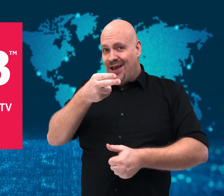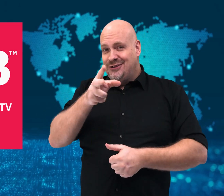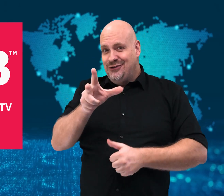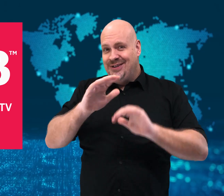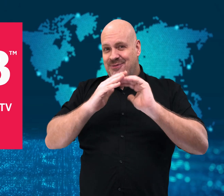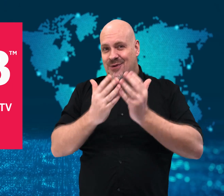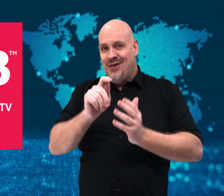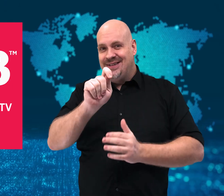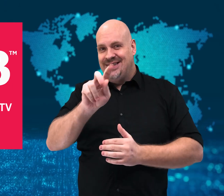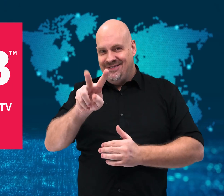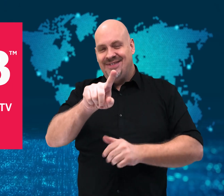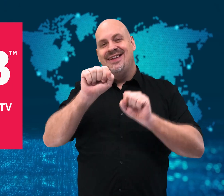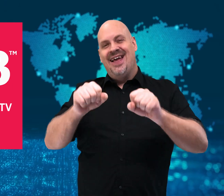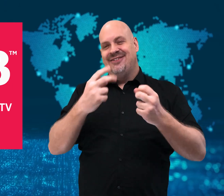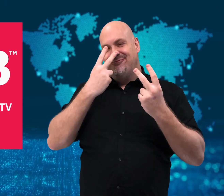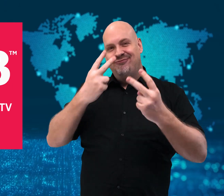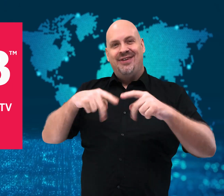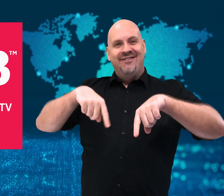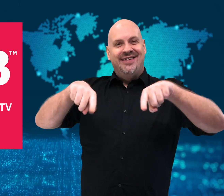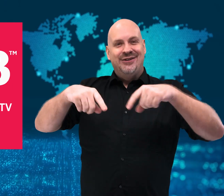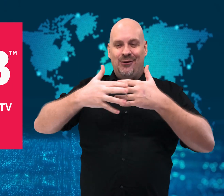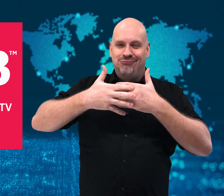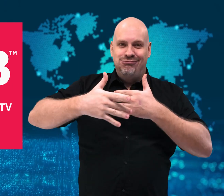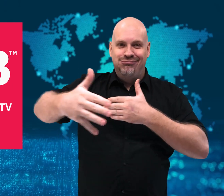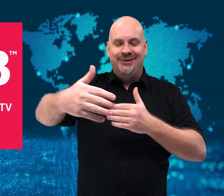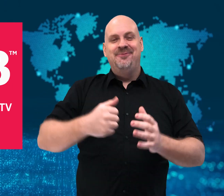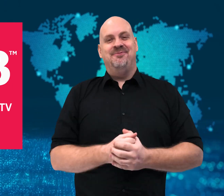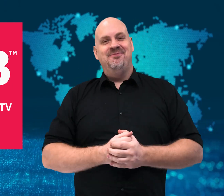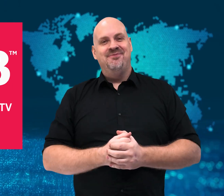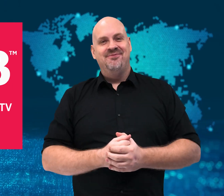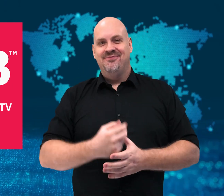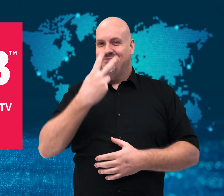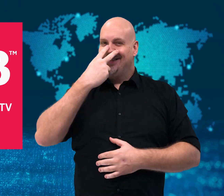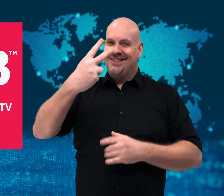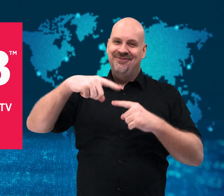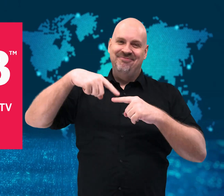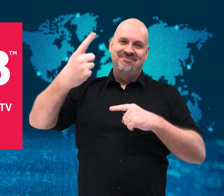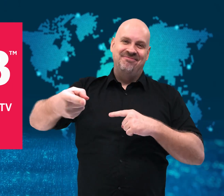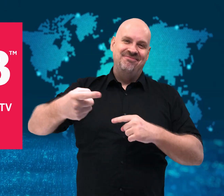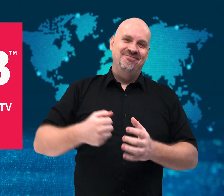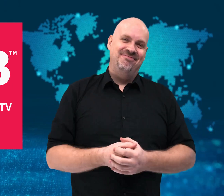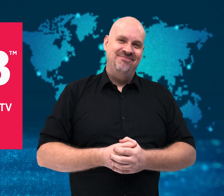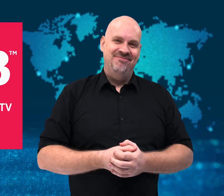and follow H3 World TV to get new video updates! See you next time!